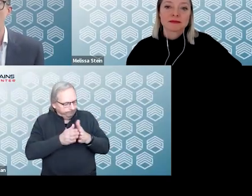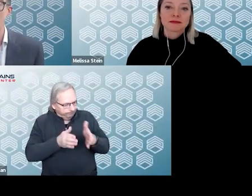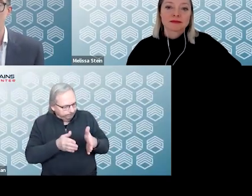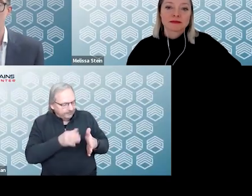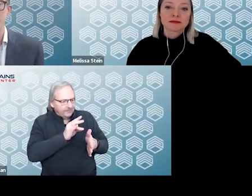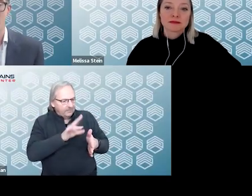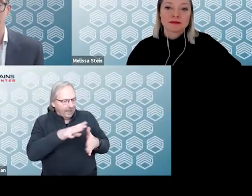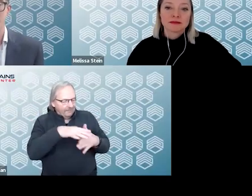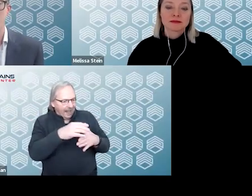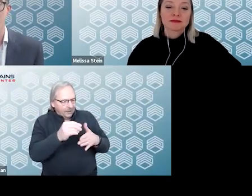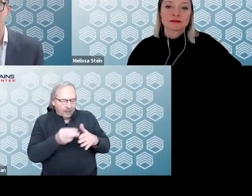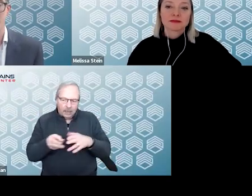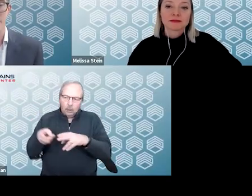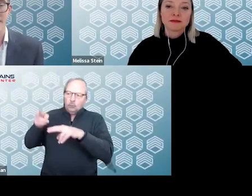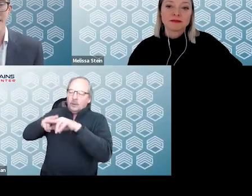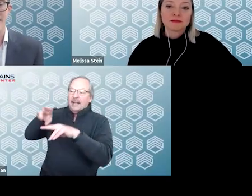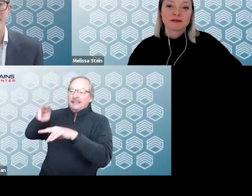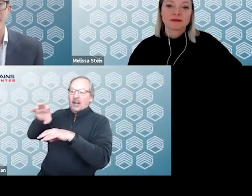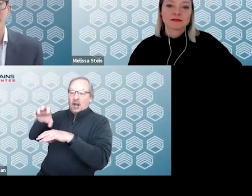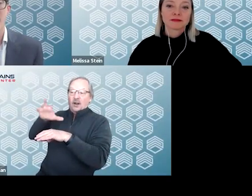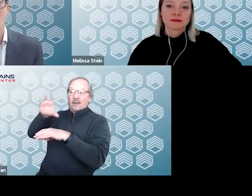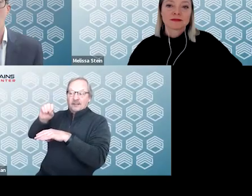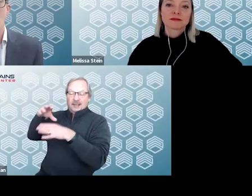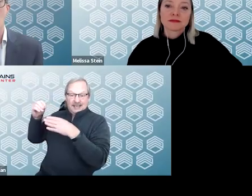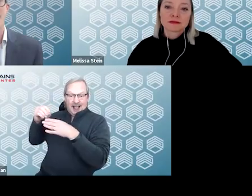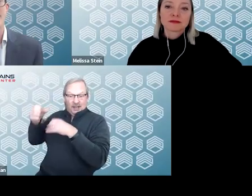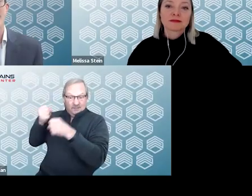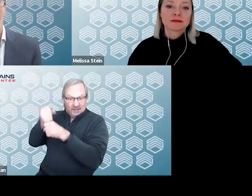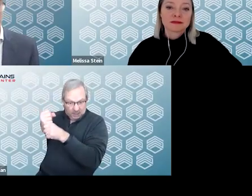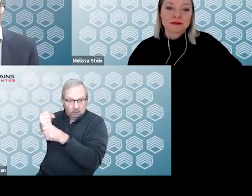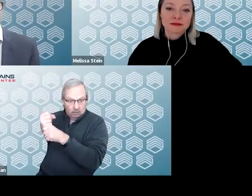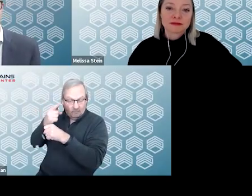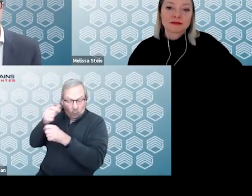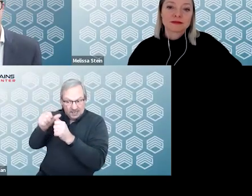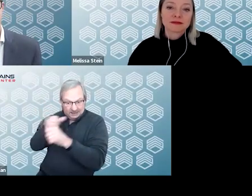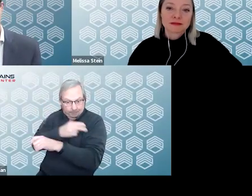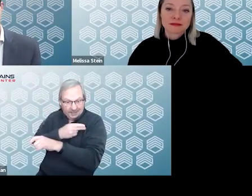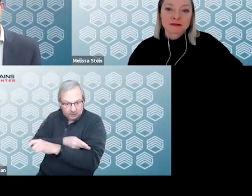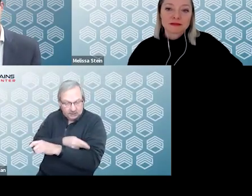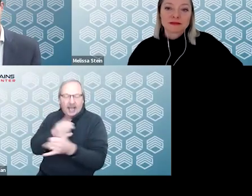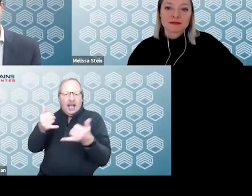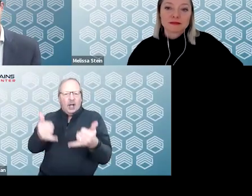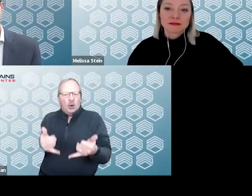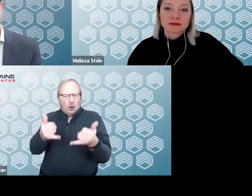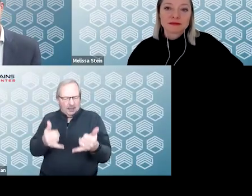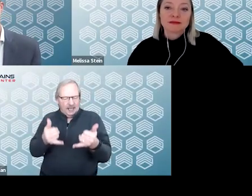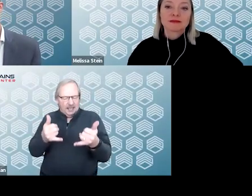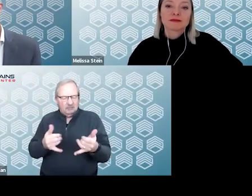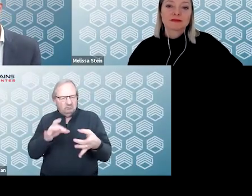to $750 per patient per year. While this is currently limited to SOR and TOR grantees,